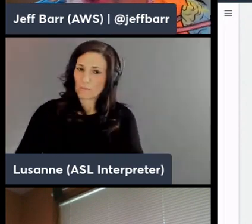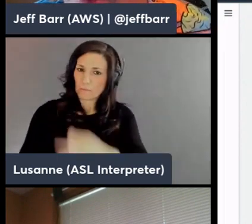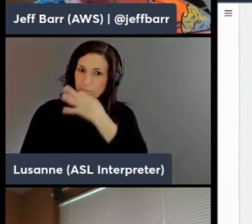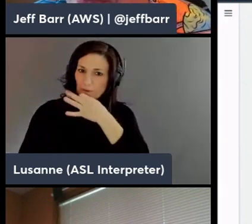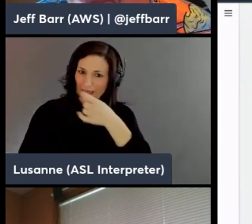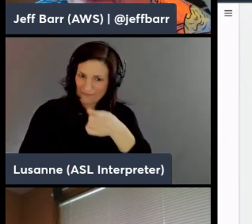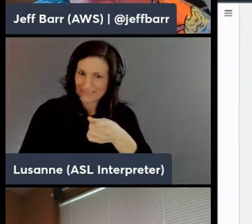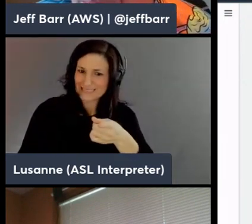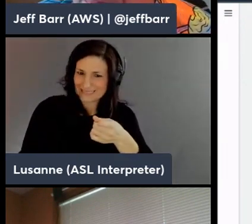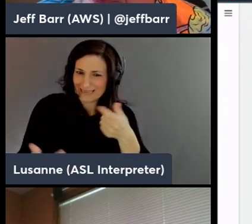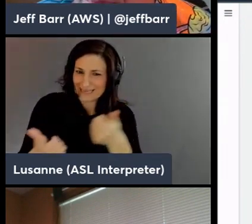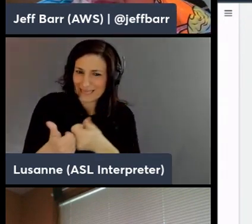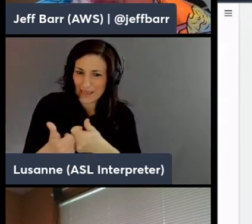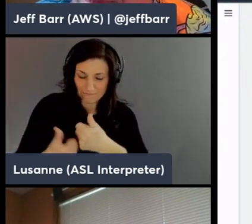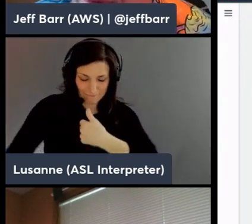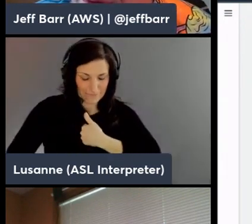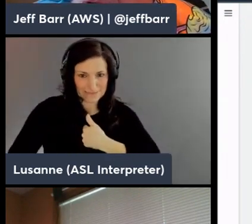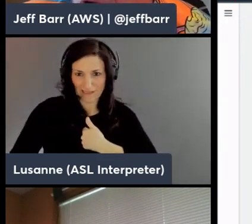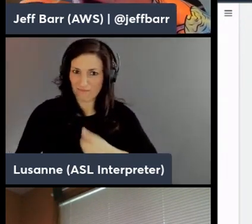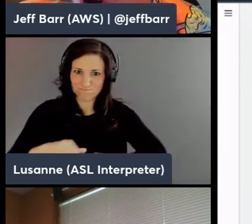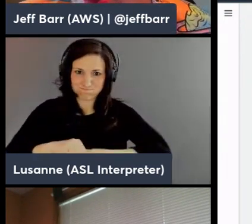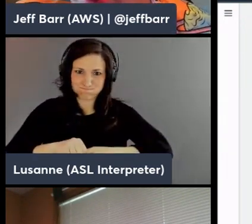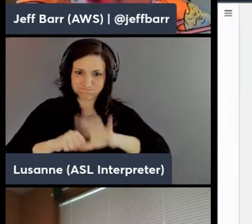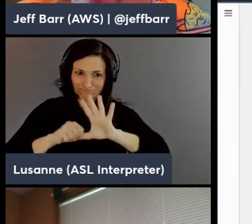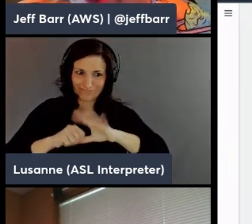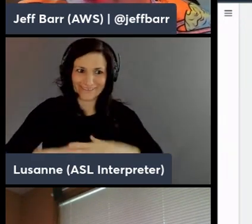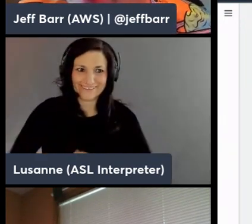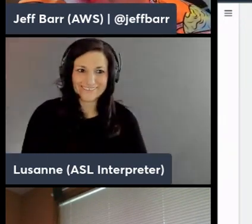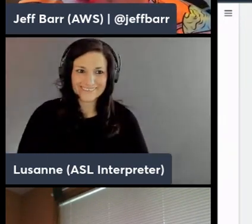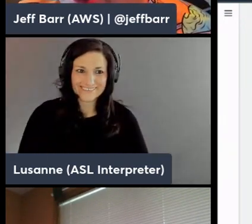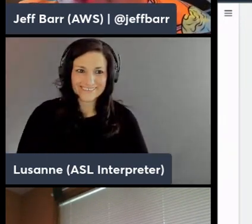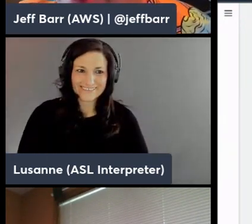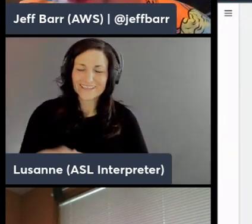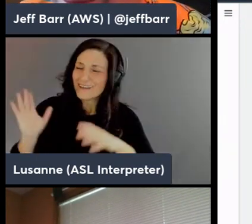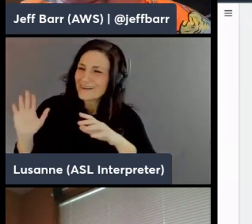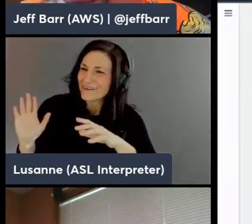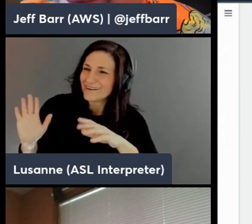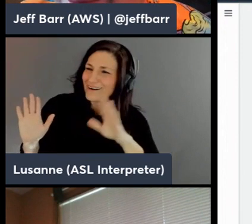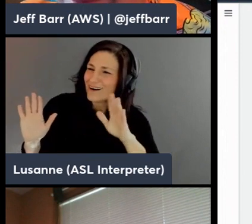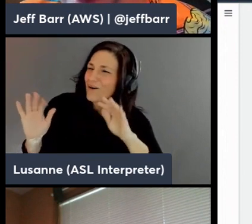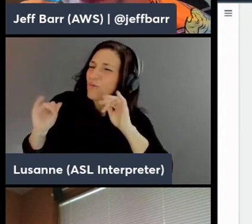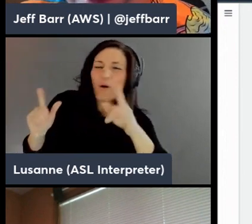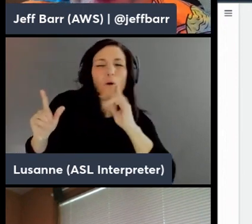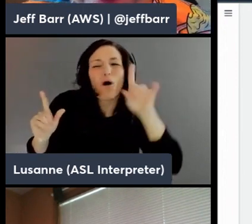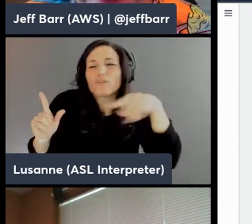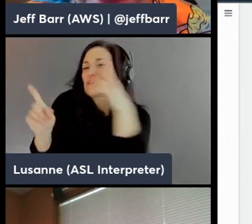but I myself am not very good at it. All in the name of testing, of course. All in the name of testing, yeah.